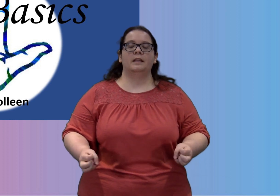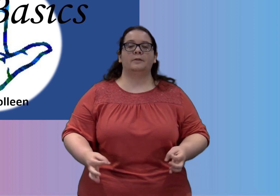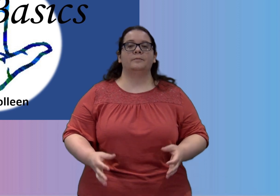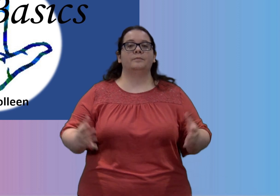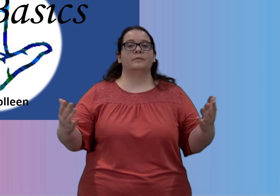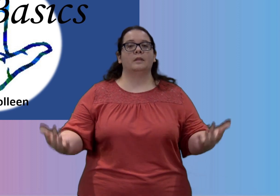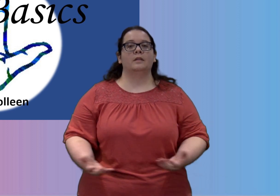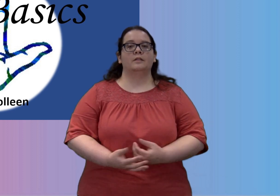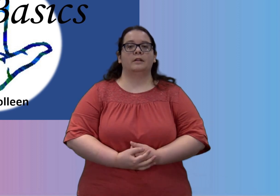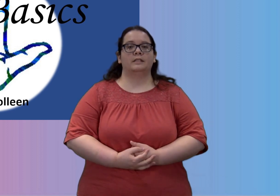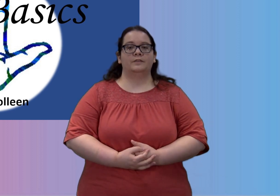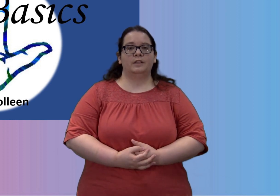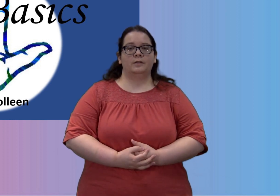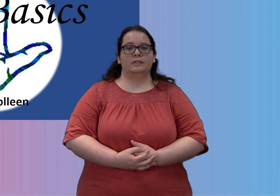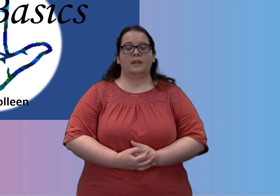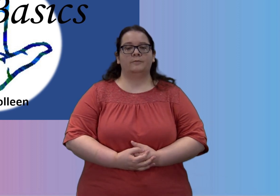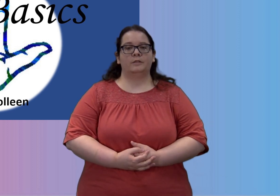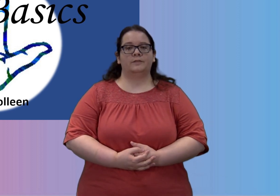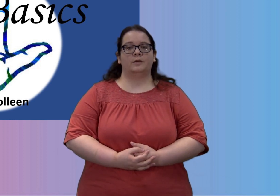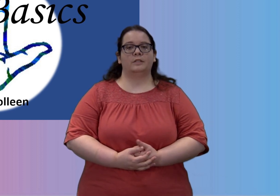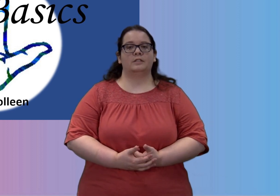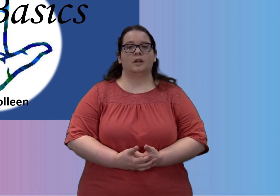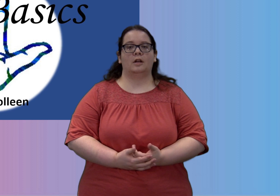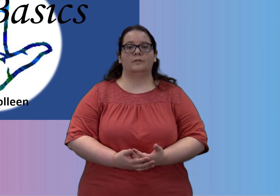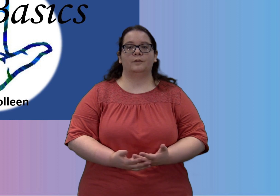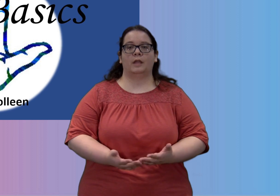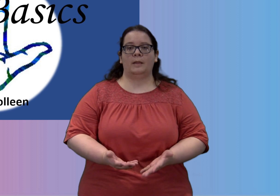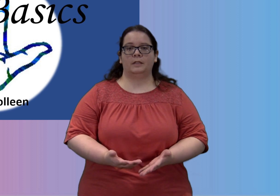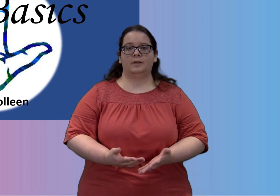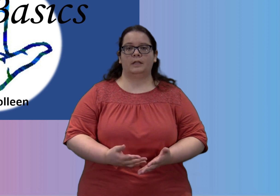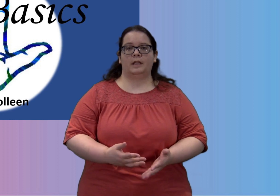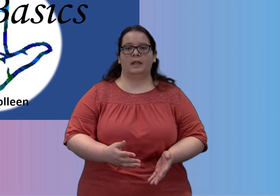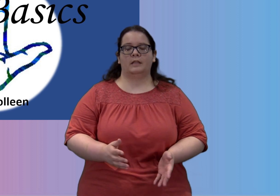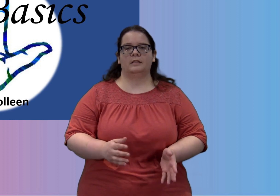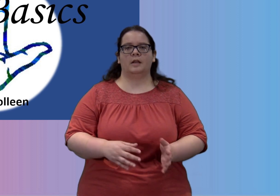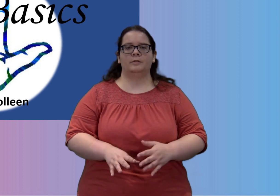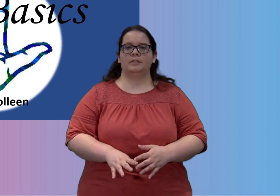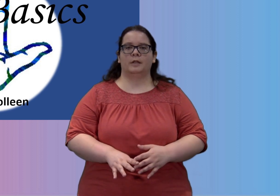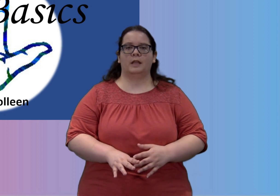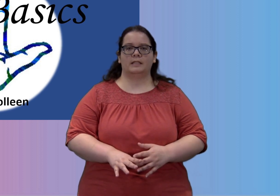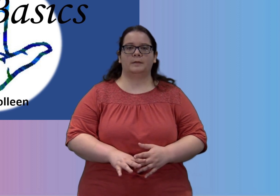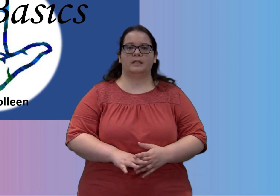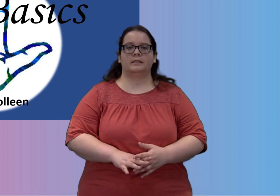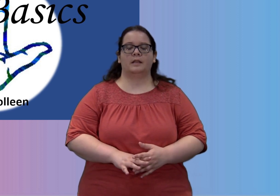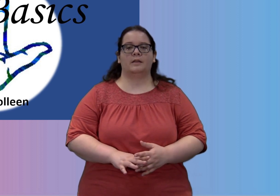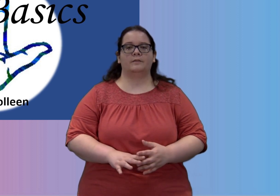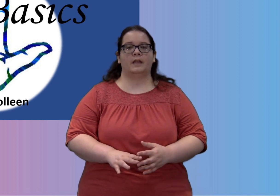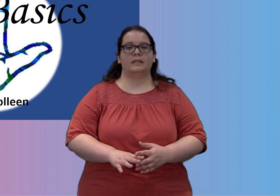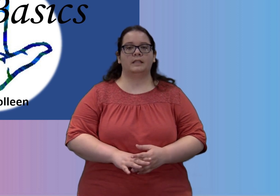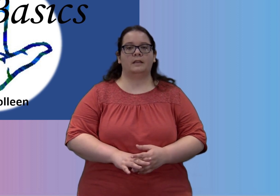Now, throughout these videos I've mostly focused on vocabulary and a couple small aspects of ASL,